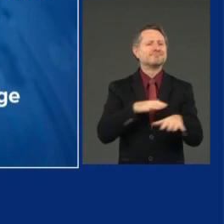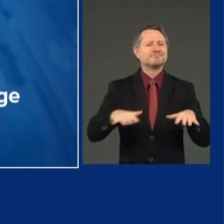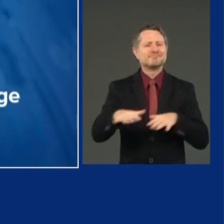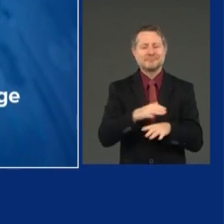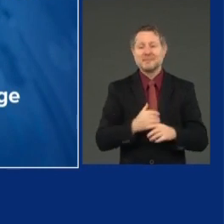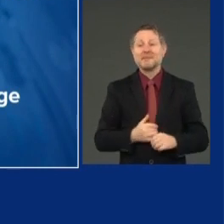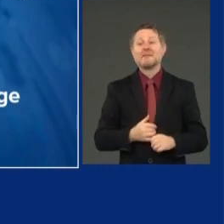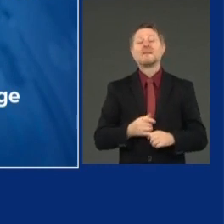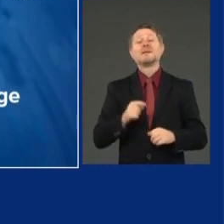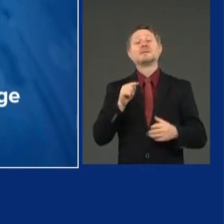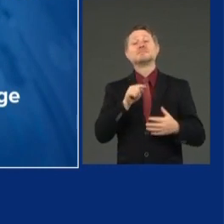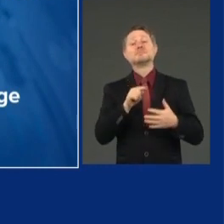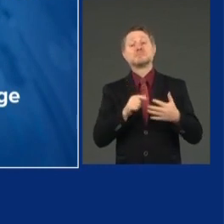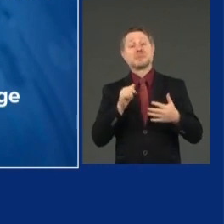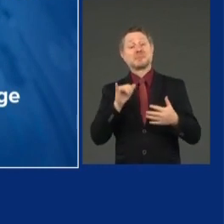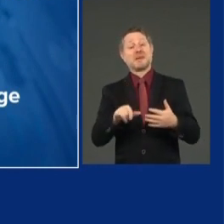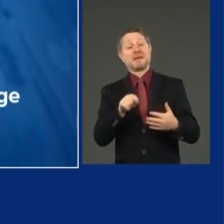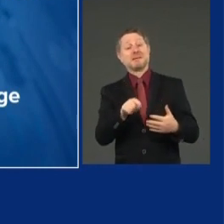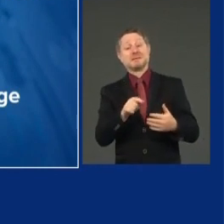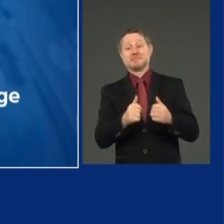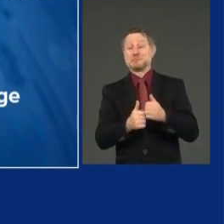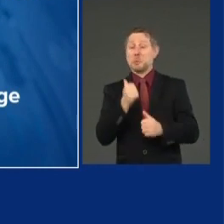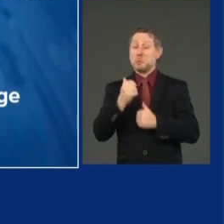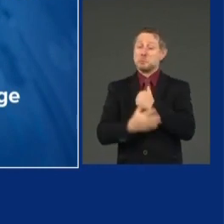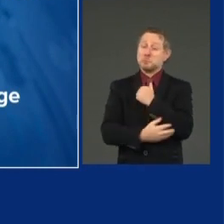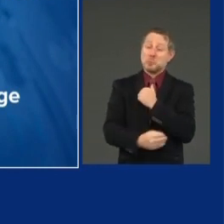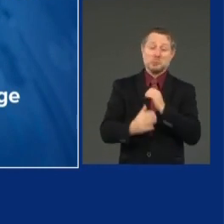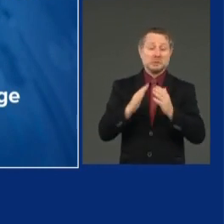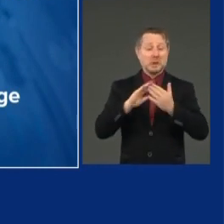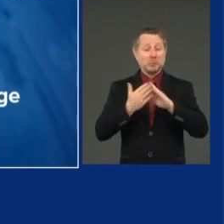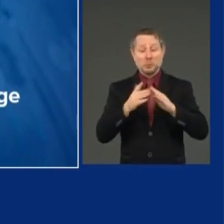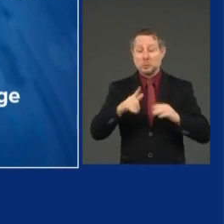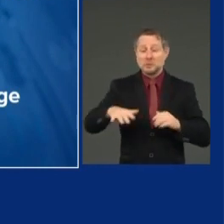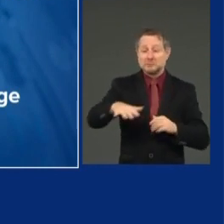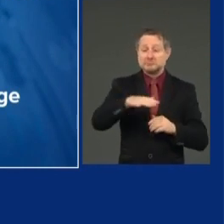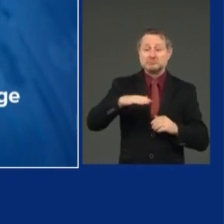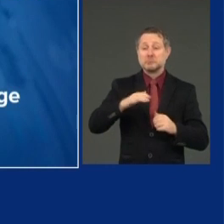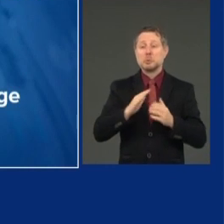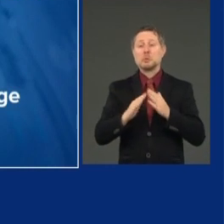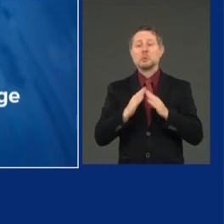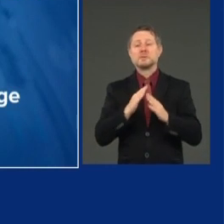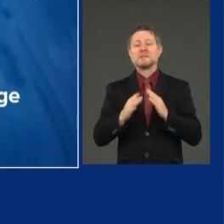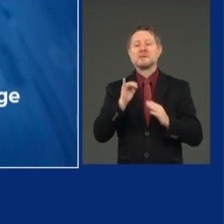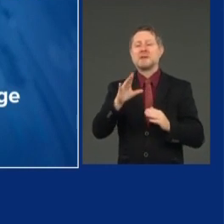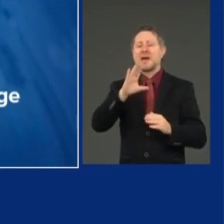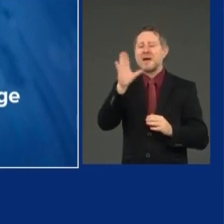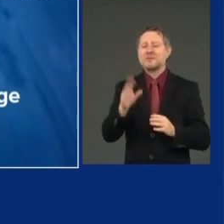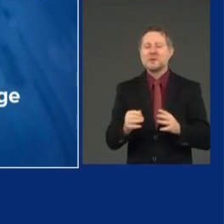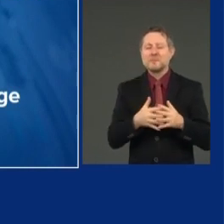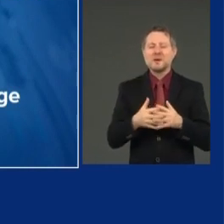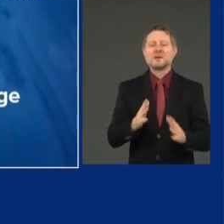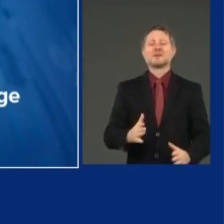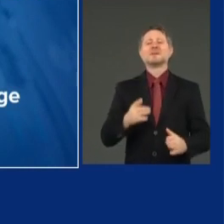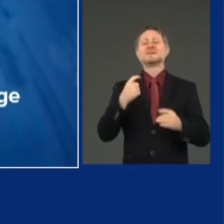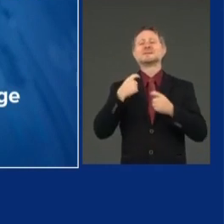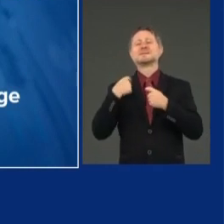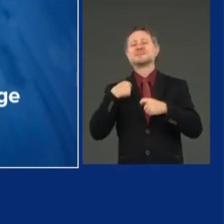CITY, BECAUSE THAT'S WHERE WE HAVE THE HIGHEST PREDOMINANCE OF CASES.